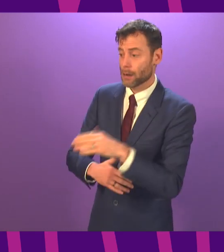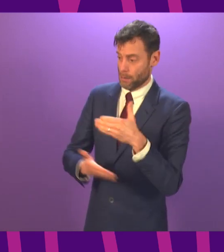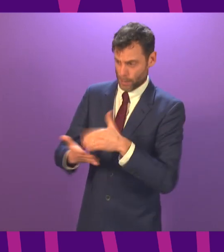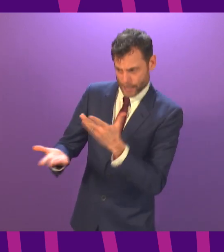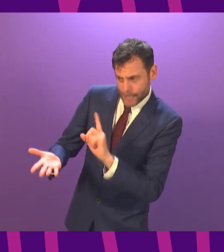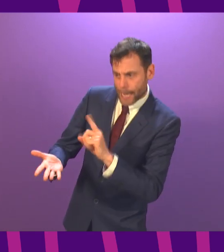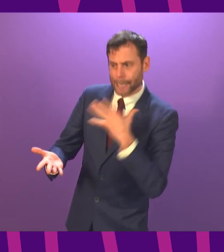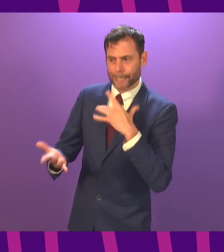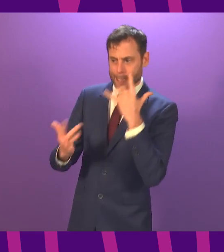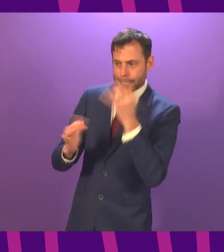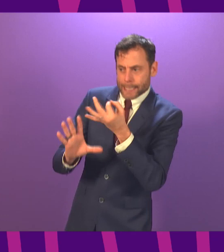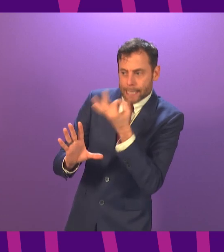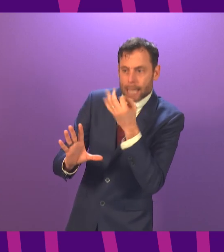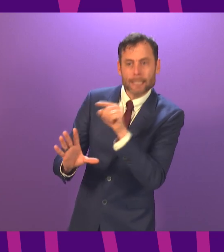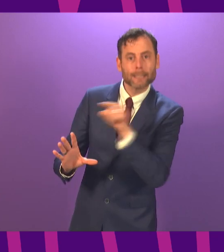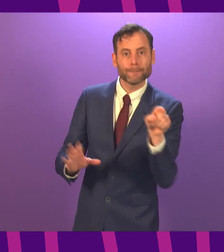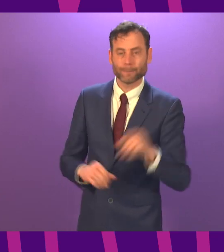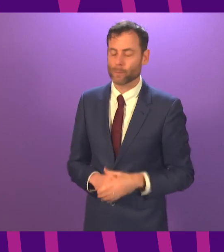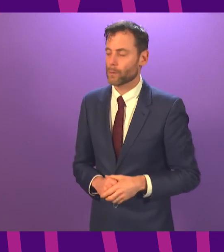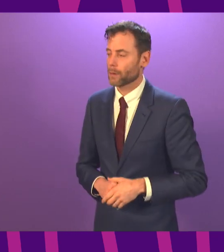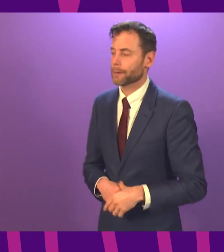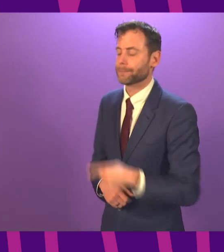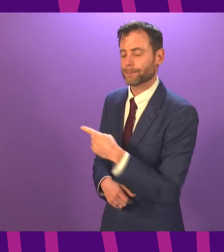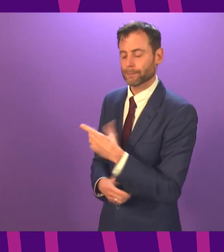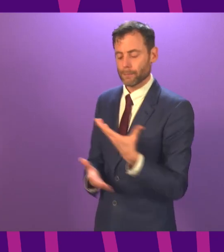Secondly, Public Health Scotland has just published its weekly statistical report, which